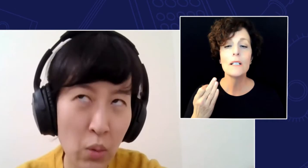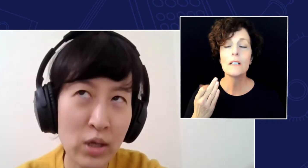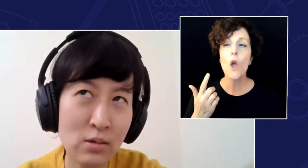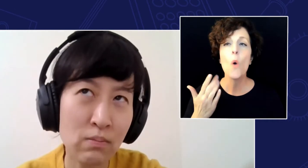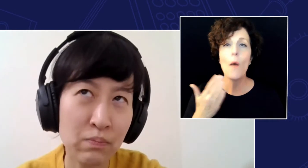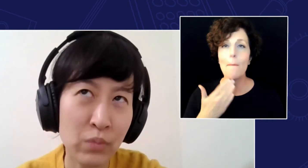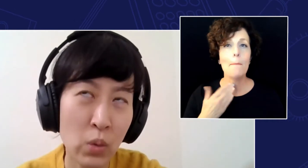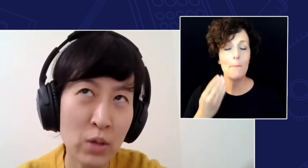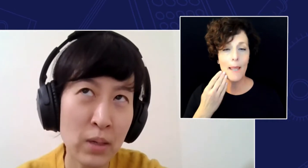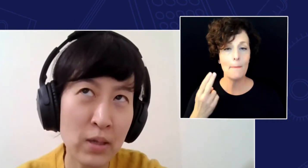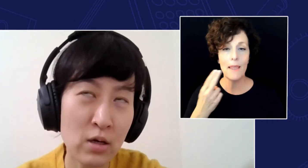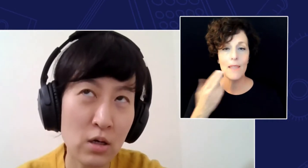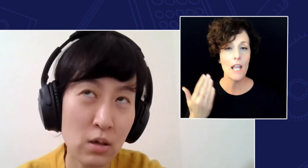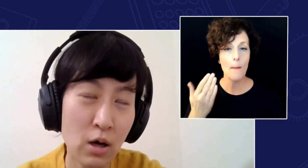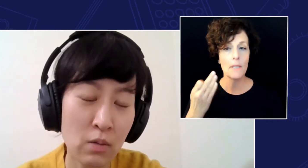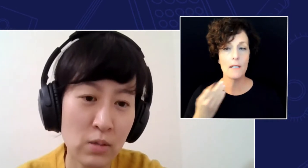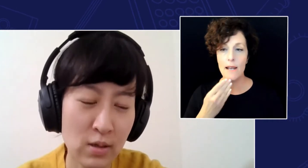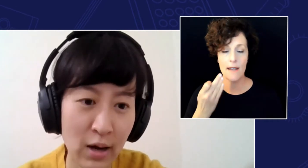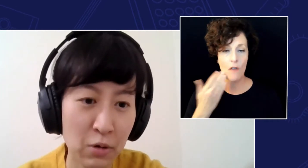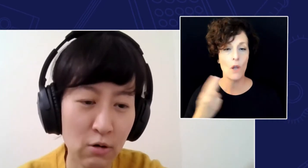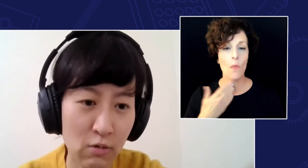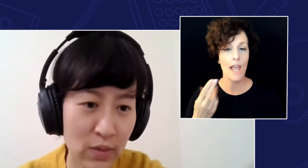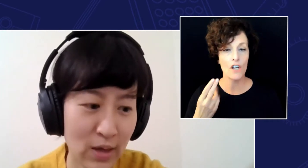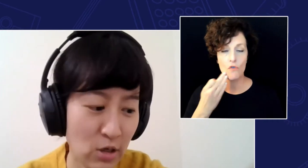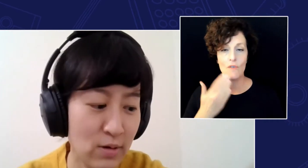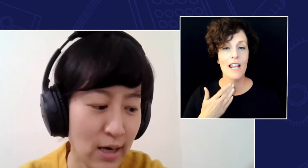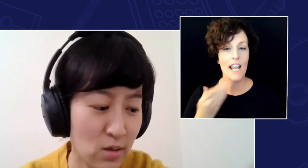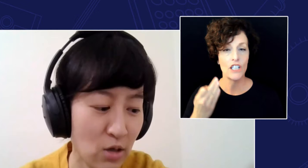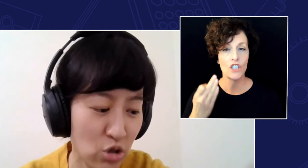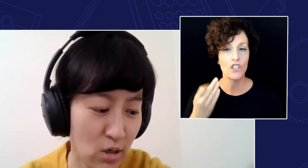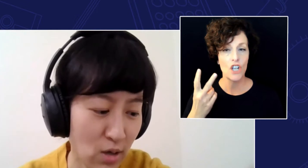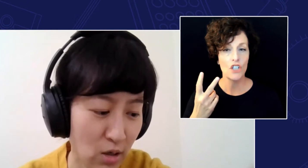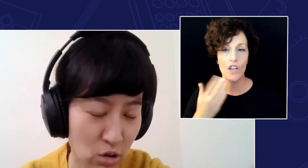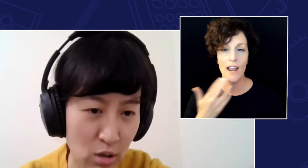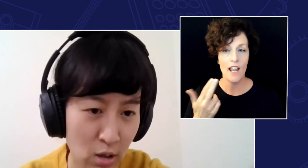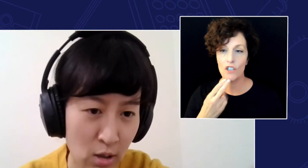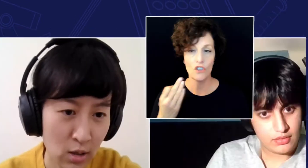What's -- what may be the scenario that creates such exhaustion?